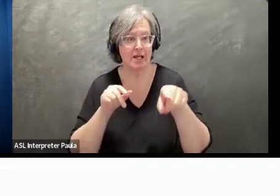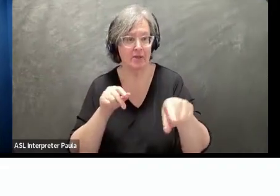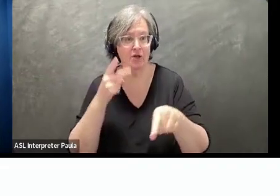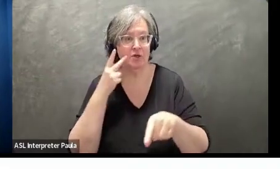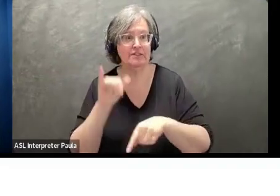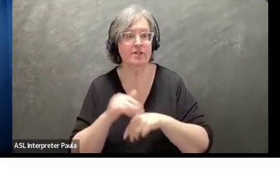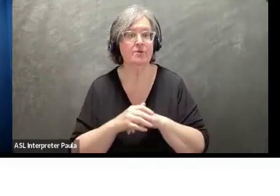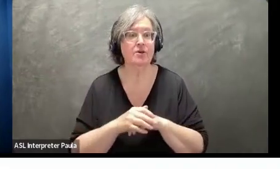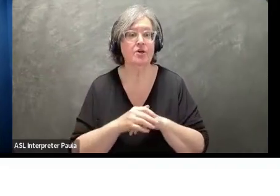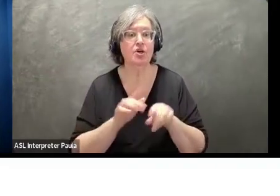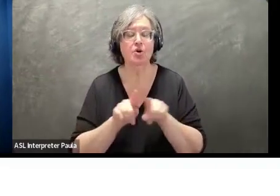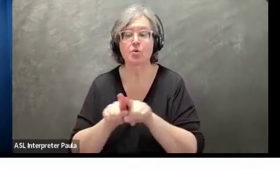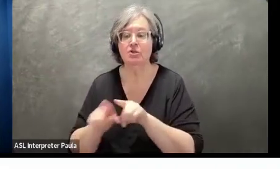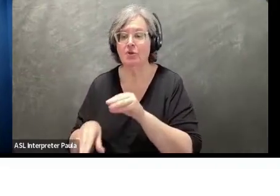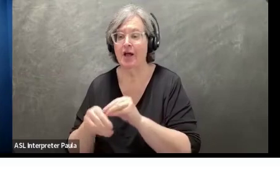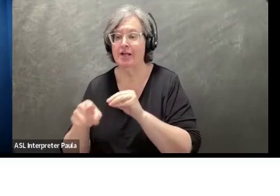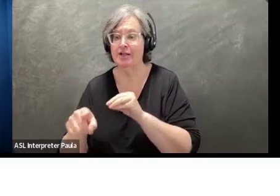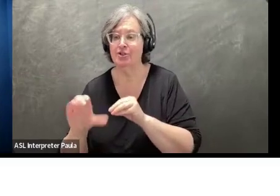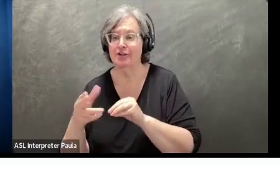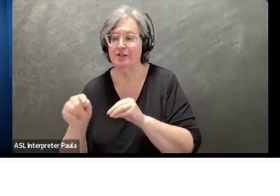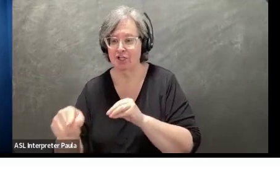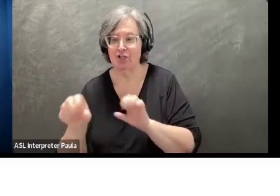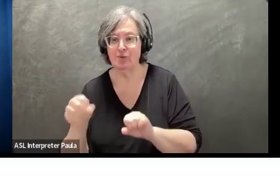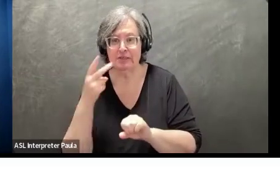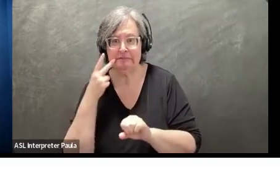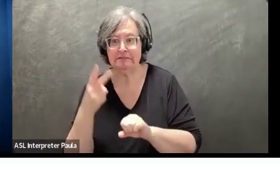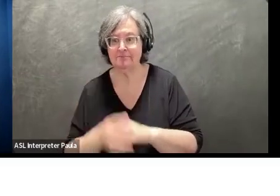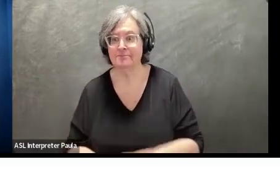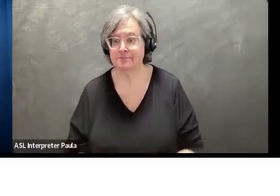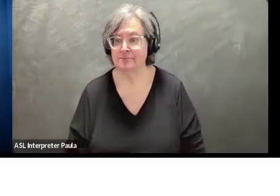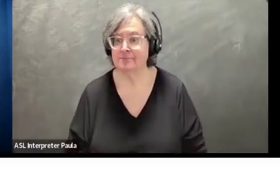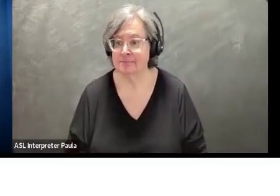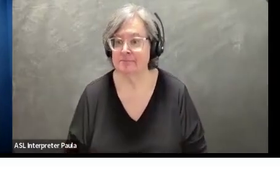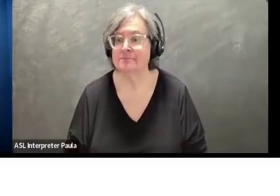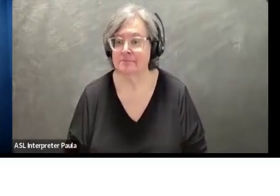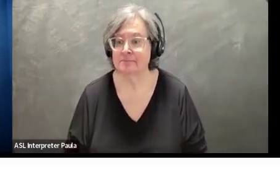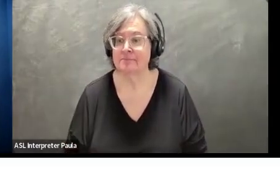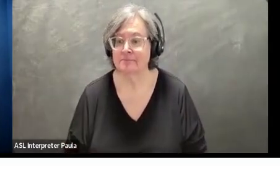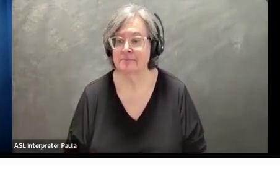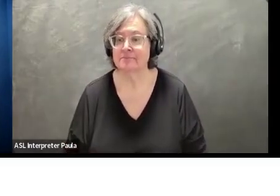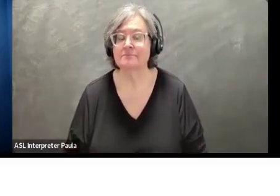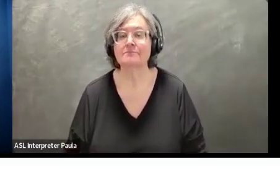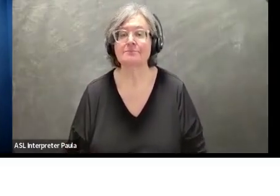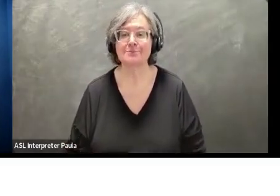else of. In that image. So at this time, we'd like to